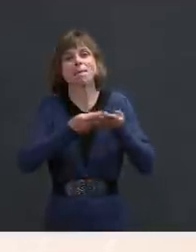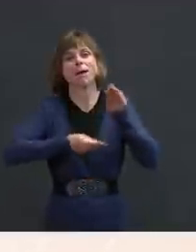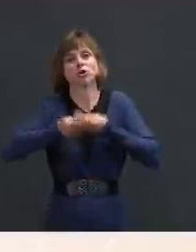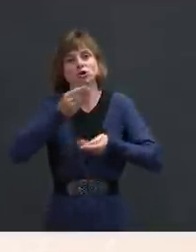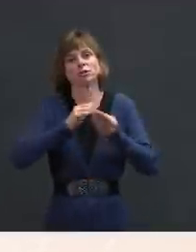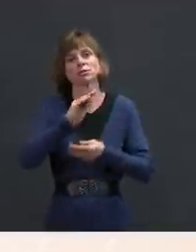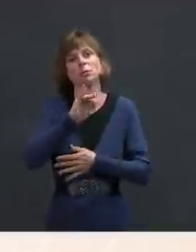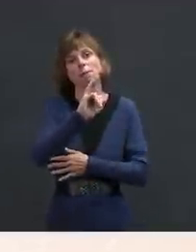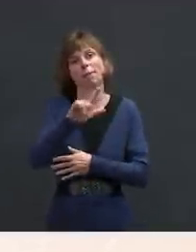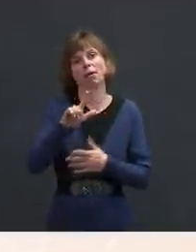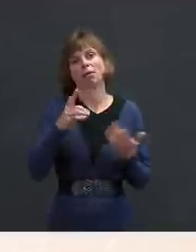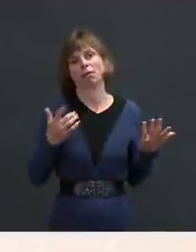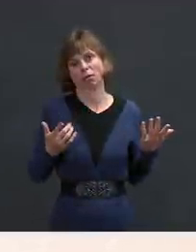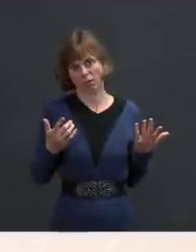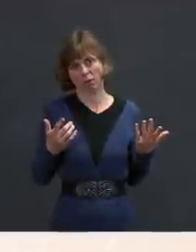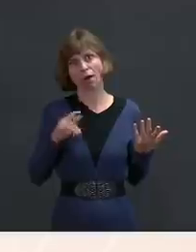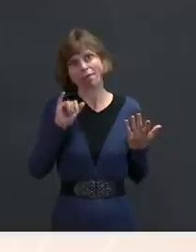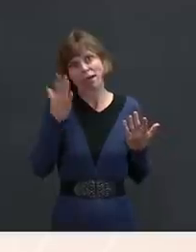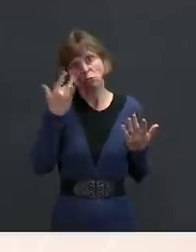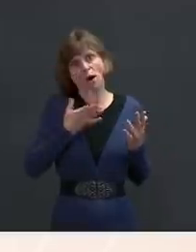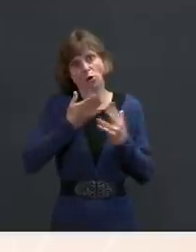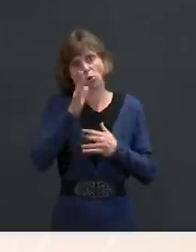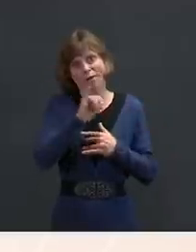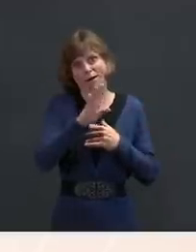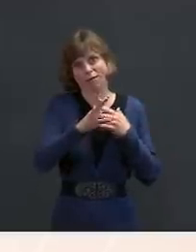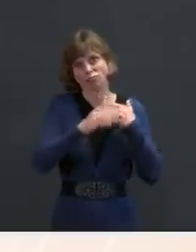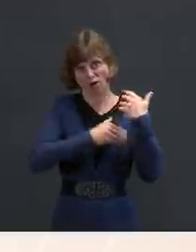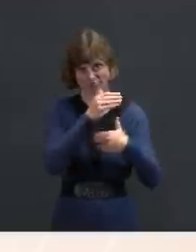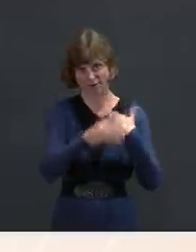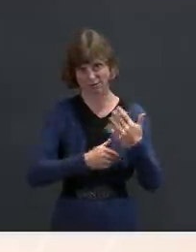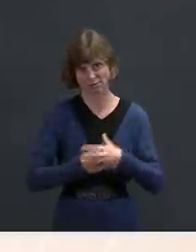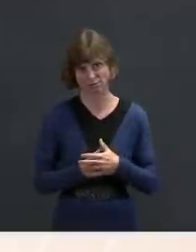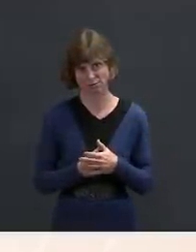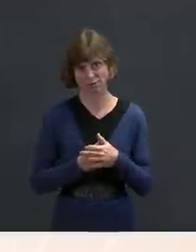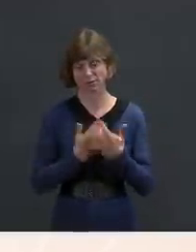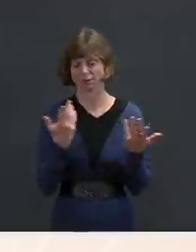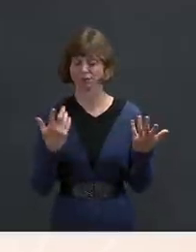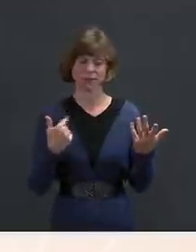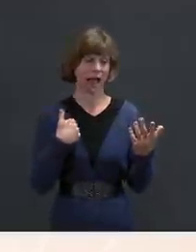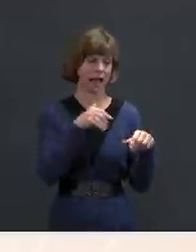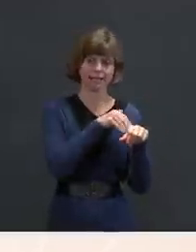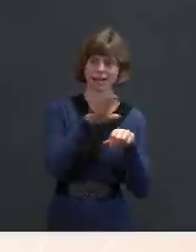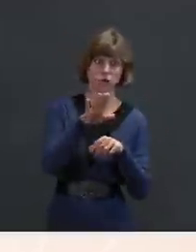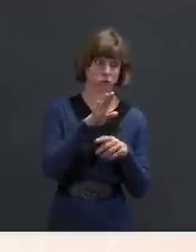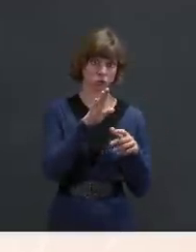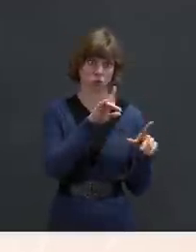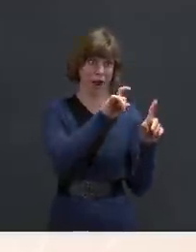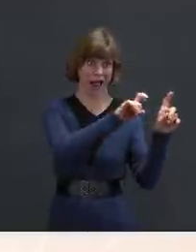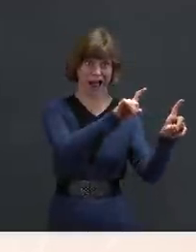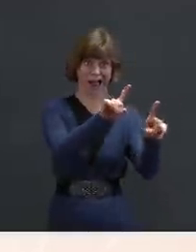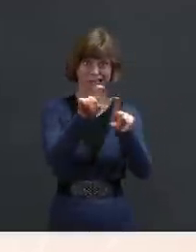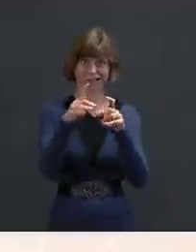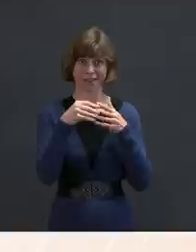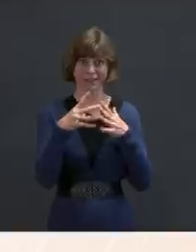That's why it went through the process. And, you know, again, I would send you to talk to leaders in Congress to see if they have the 50 votes necessary.